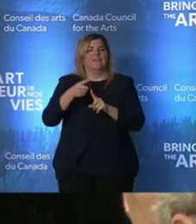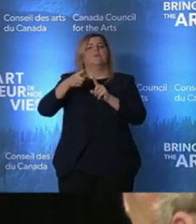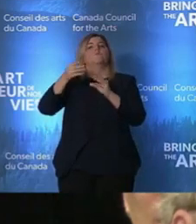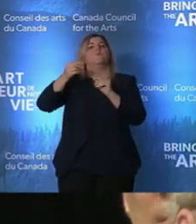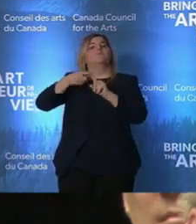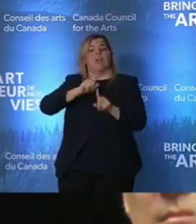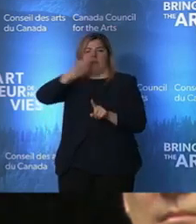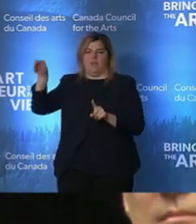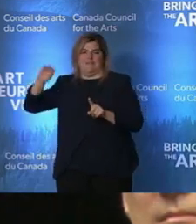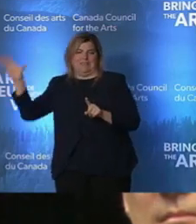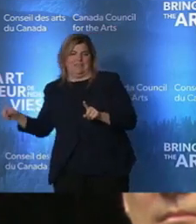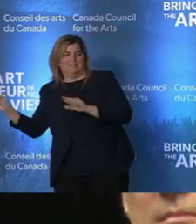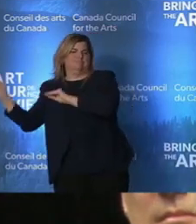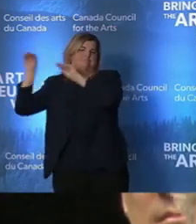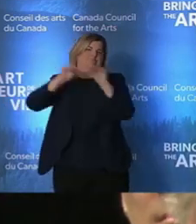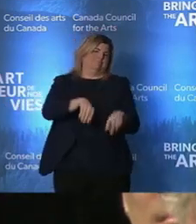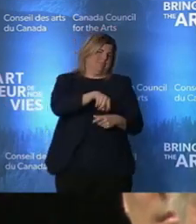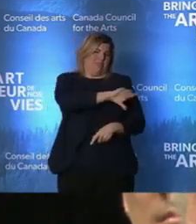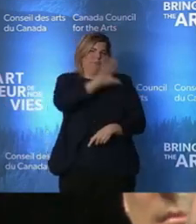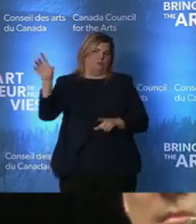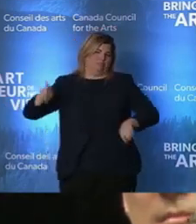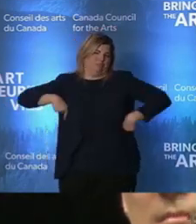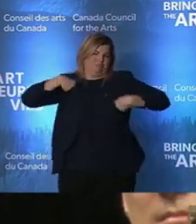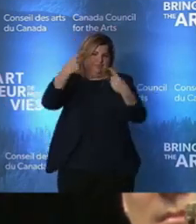She has two albums to date, and is working